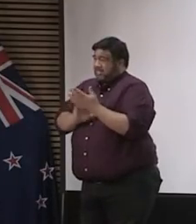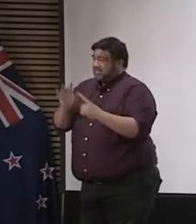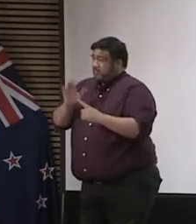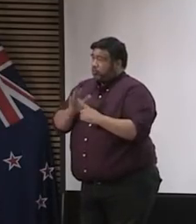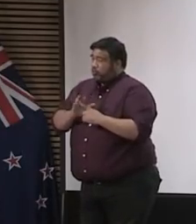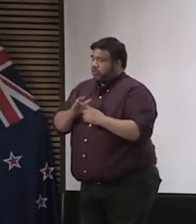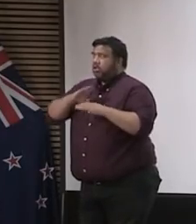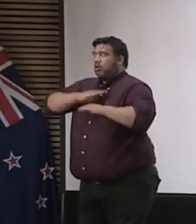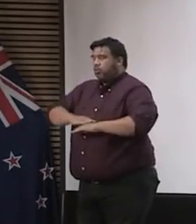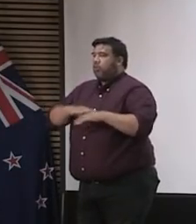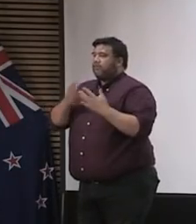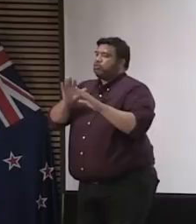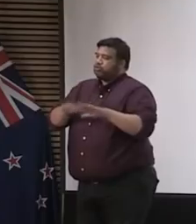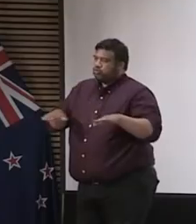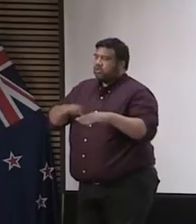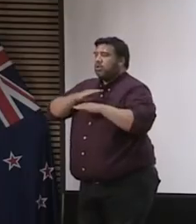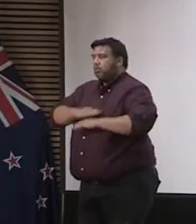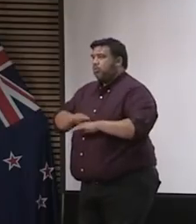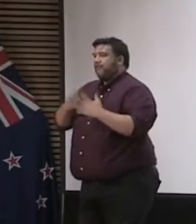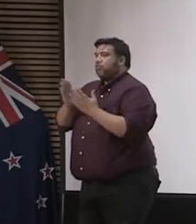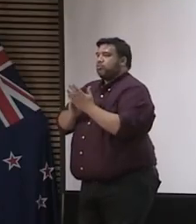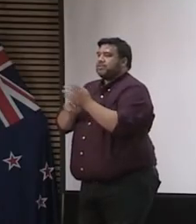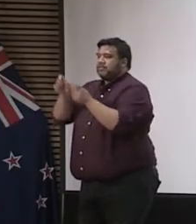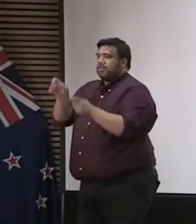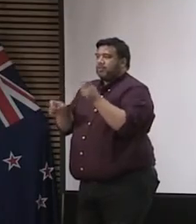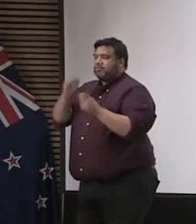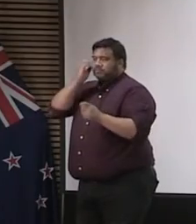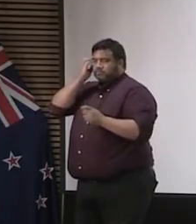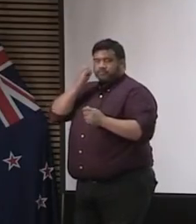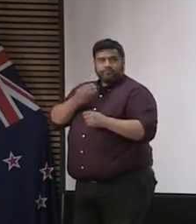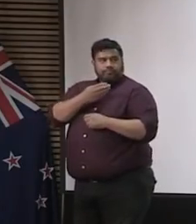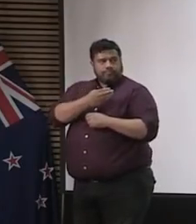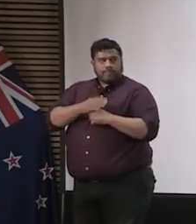The otherthing just to keep in mind foreducation more again with